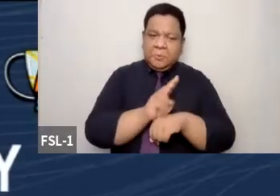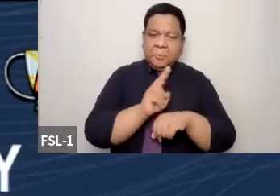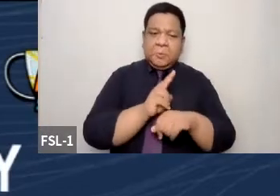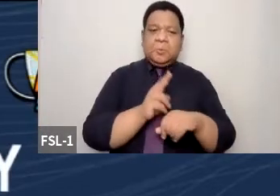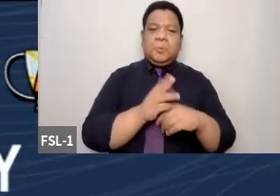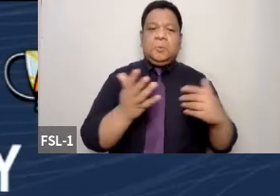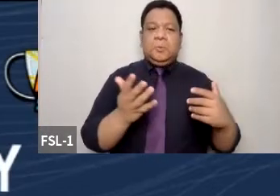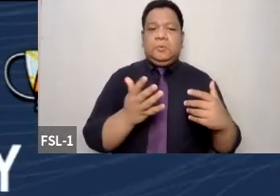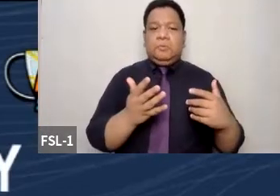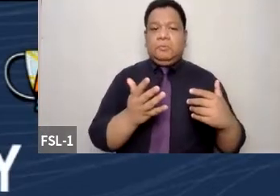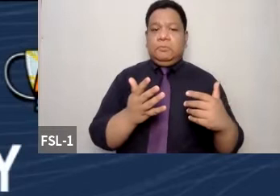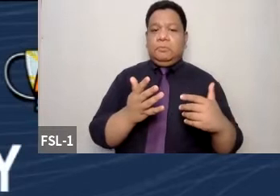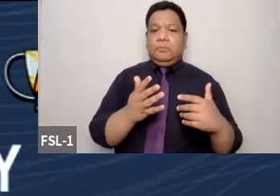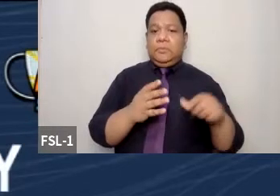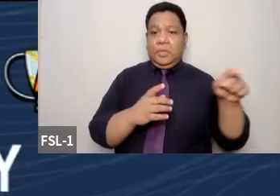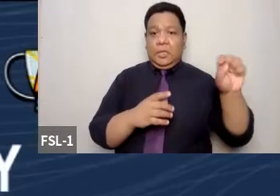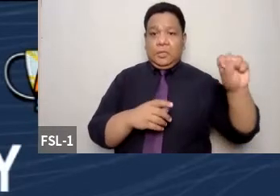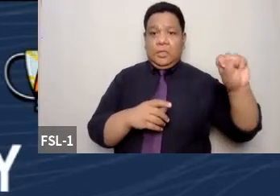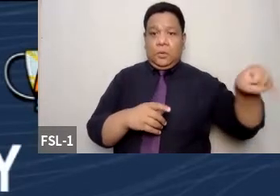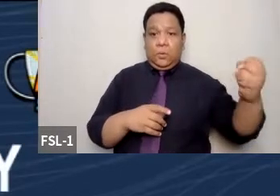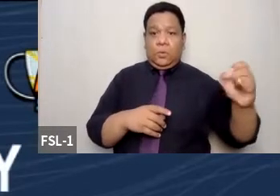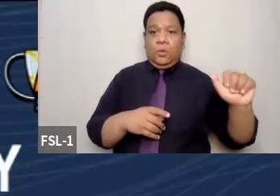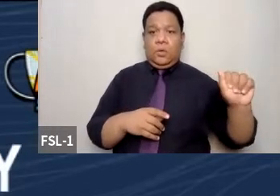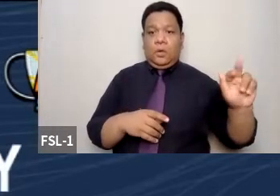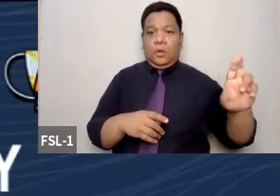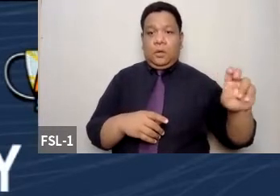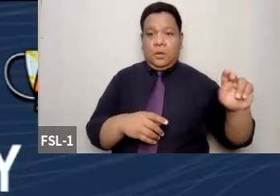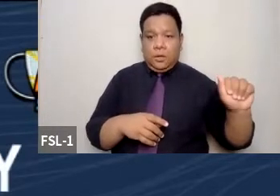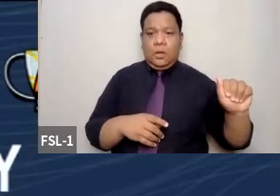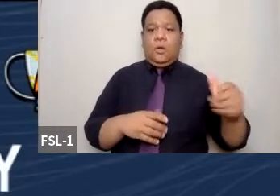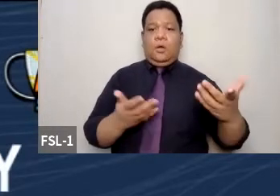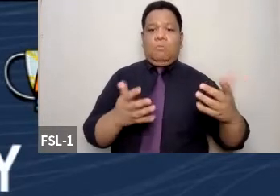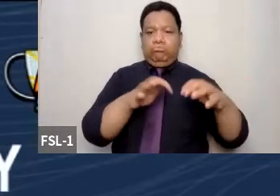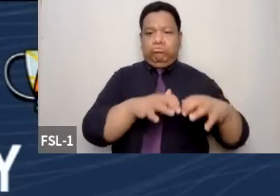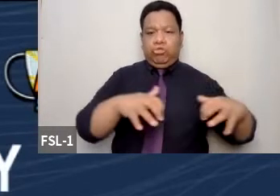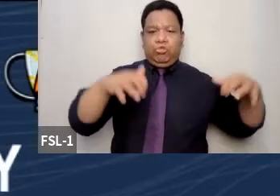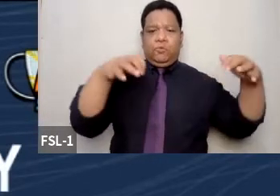The San Juan arenas, the coliseums and big gyms.